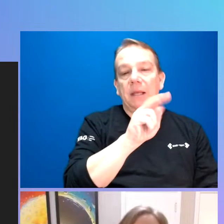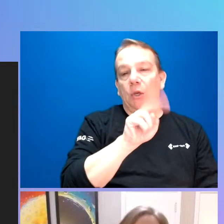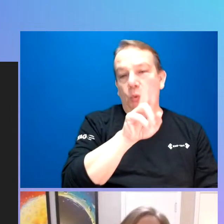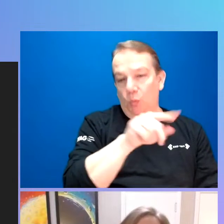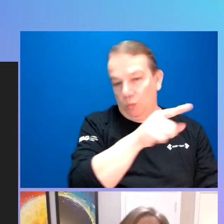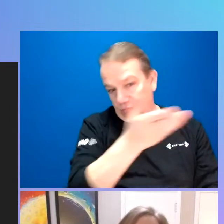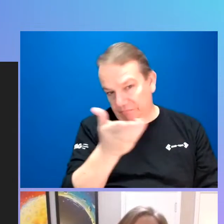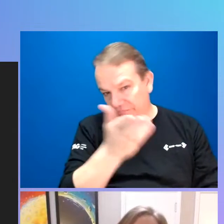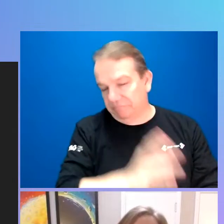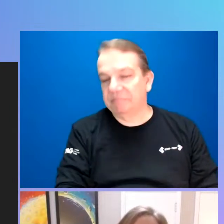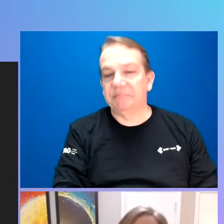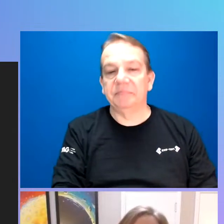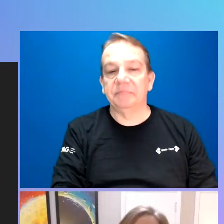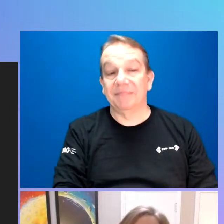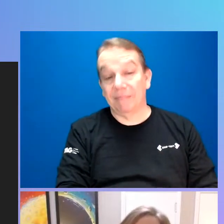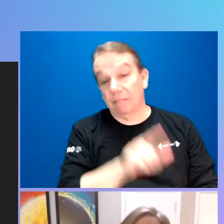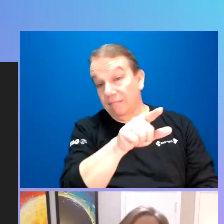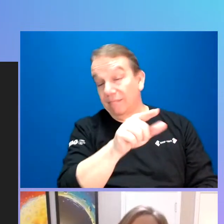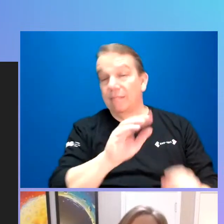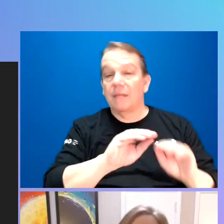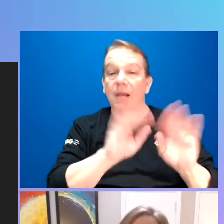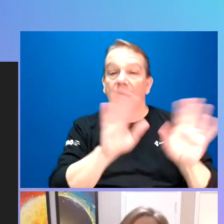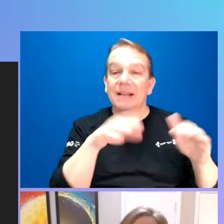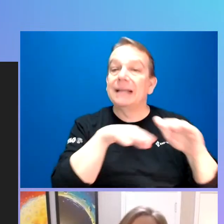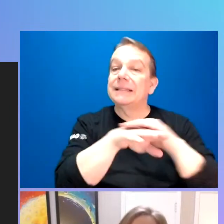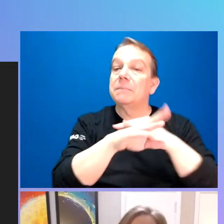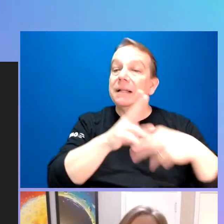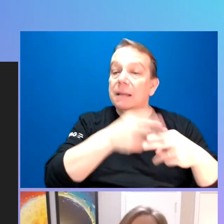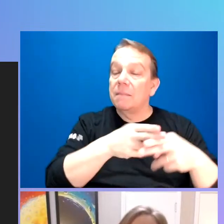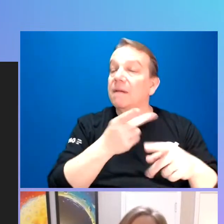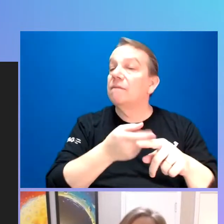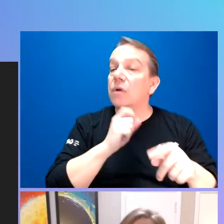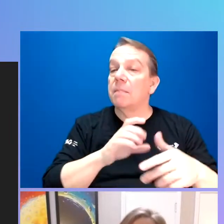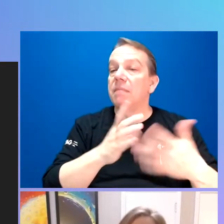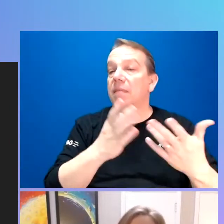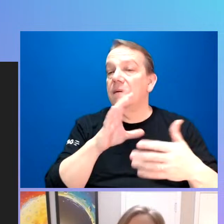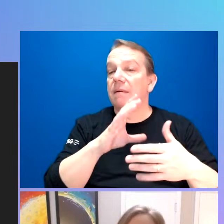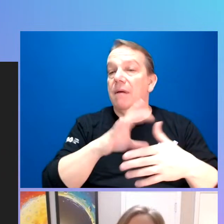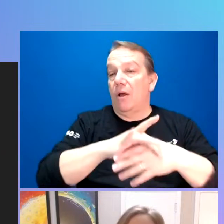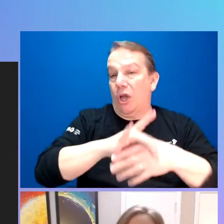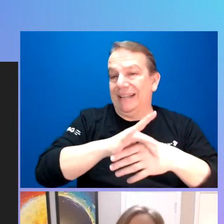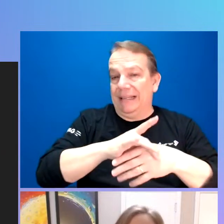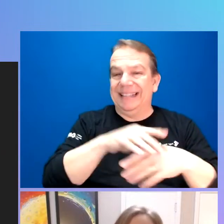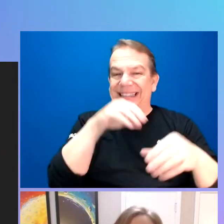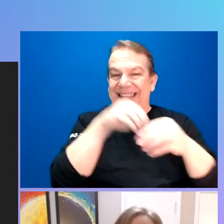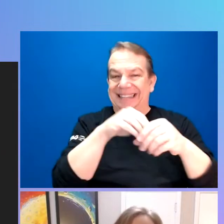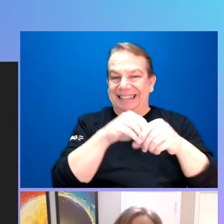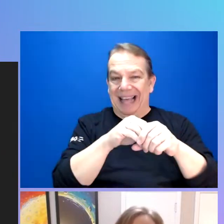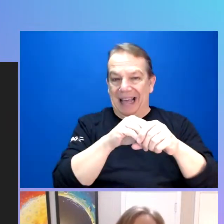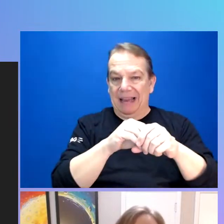This example shows the accessible name coming from the contents inside of the element.